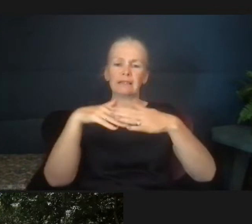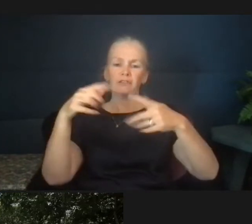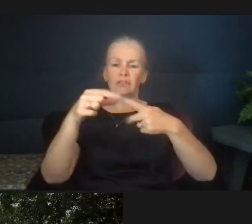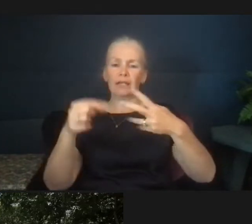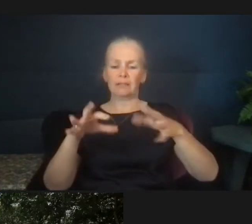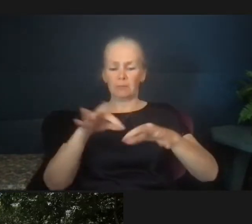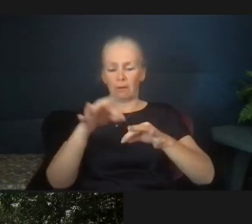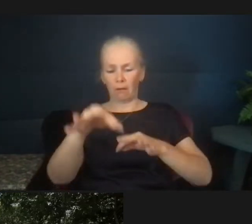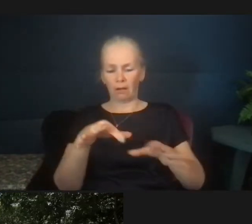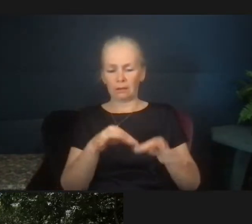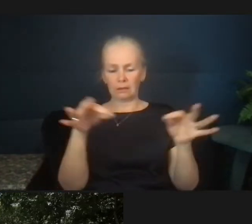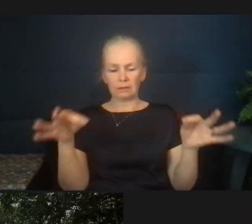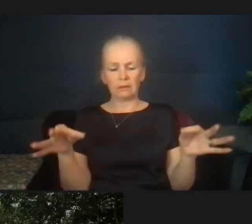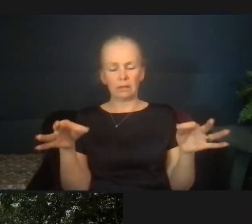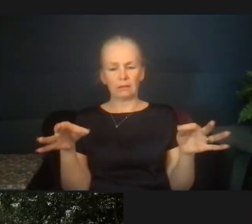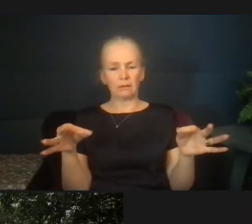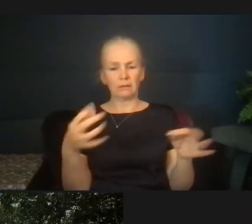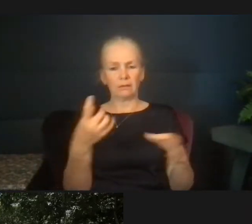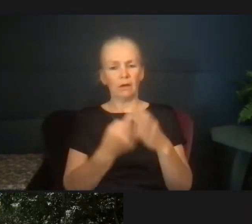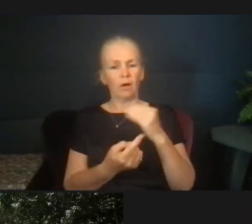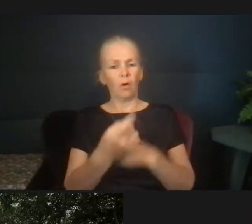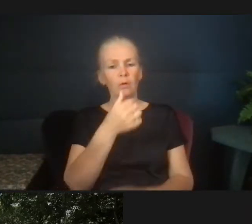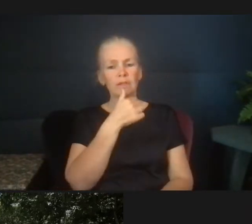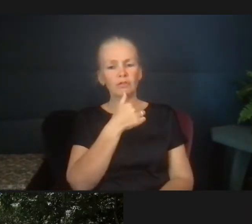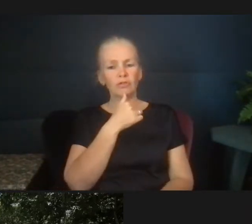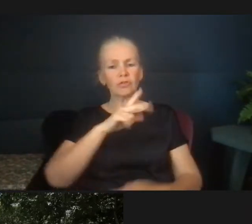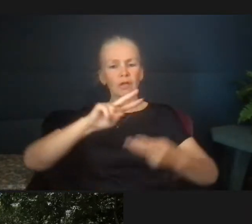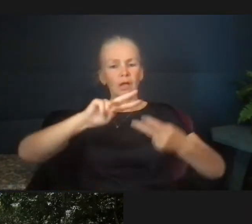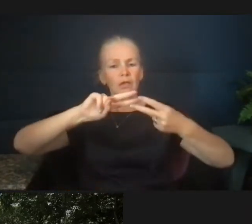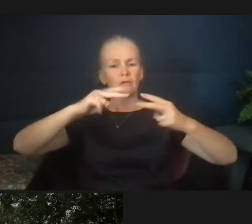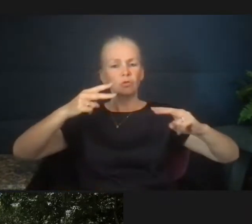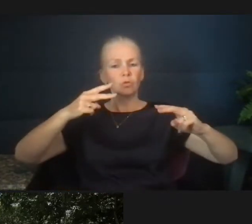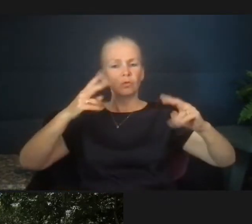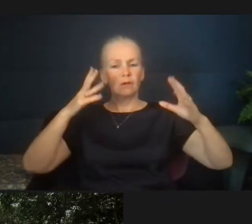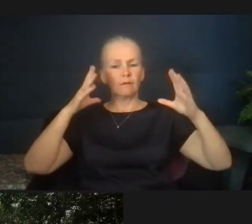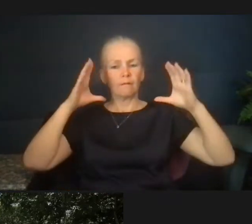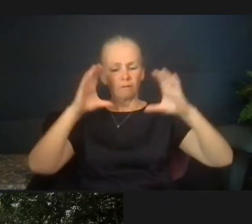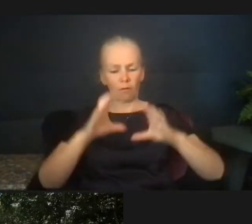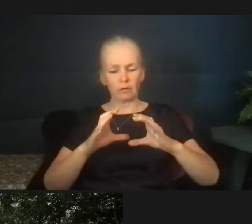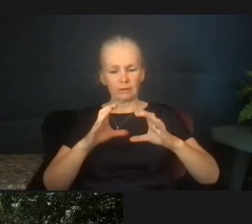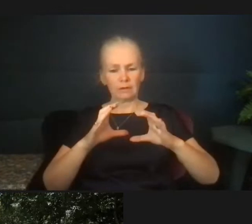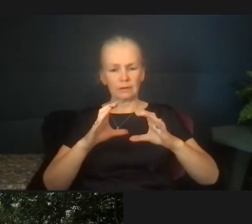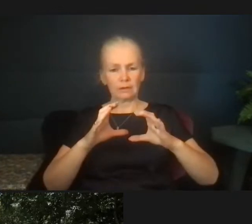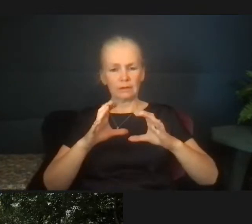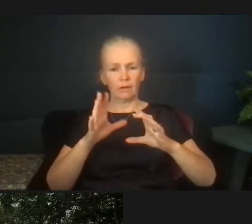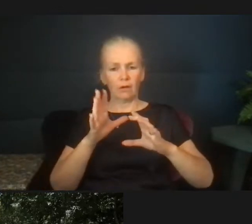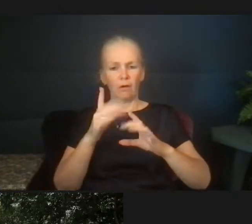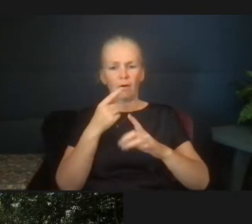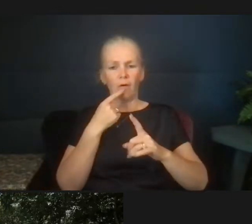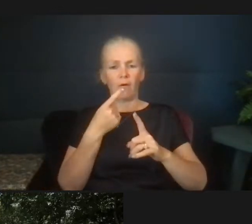our profession when it is only used as a tool that focuses on the confluence of multiple identities.